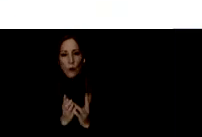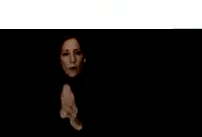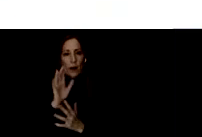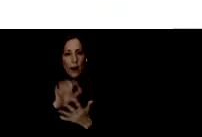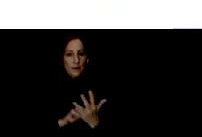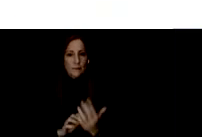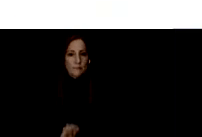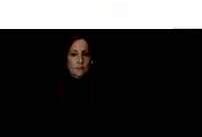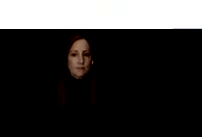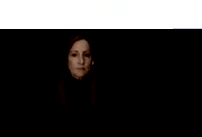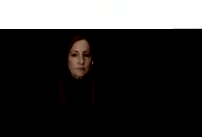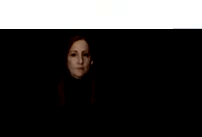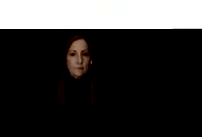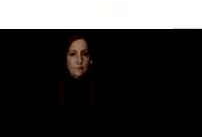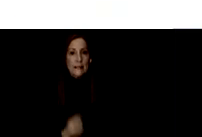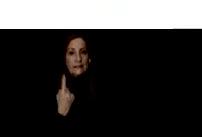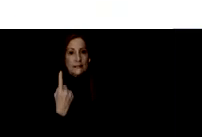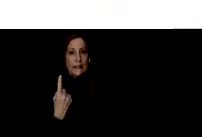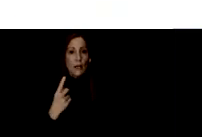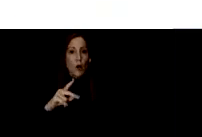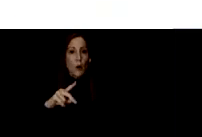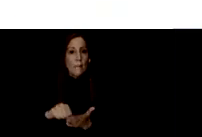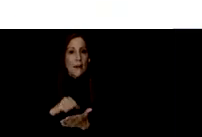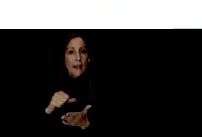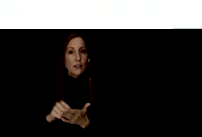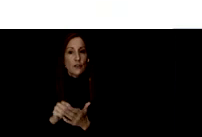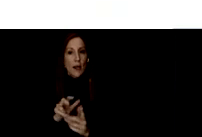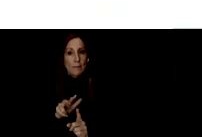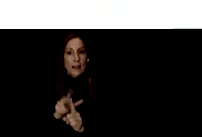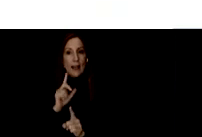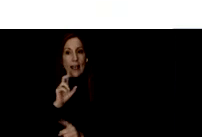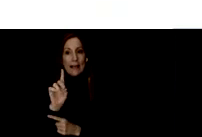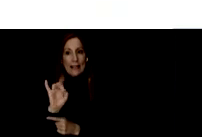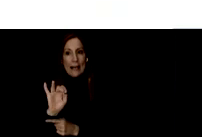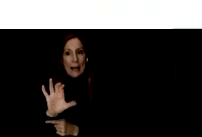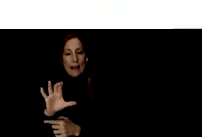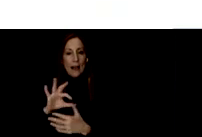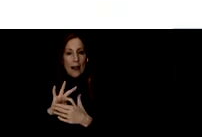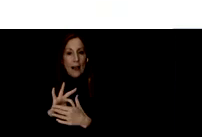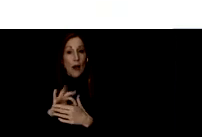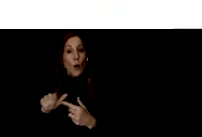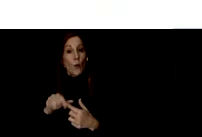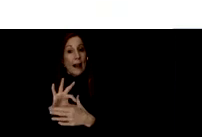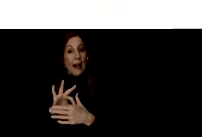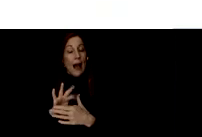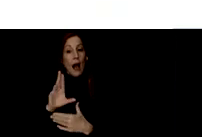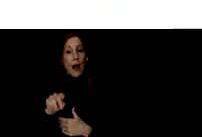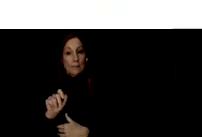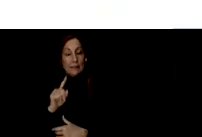Single-page applications and dynamic content-- when content updates dynamically,